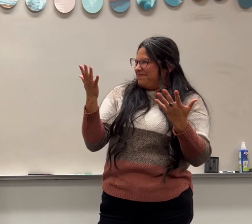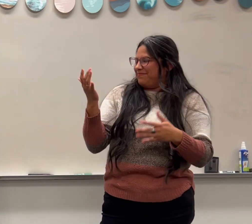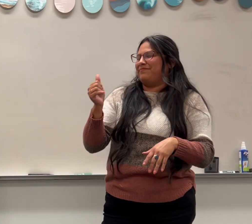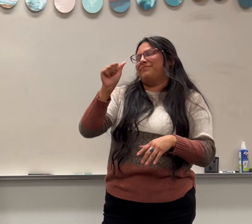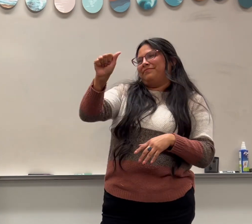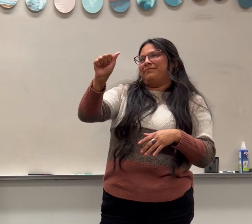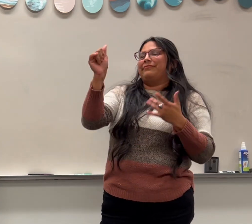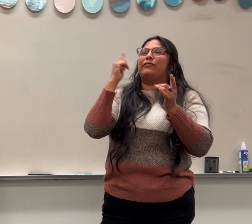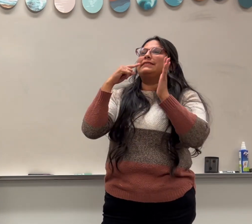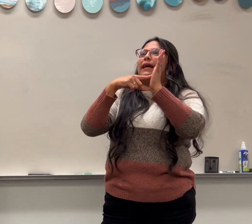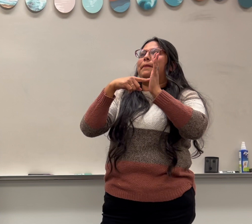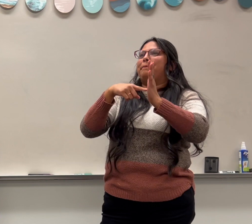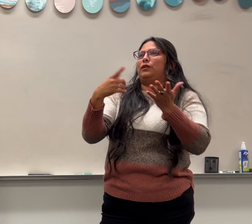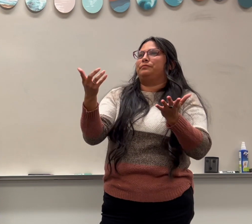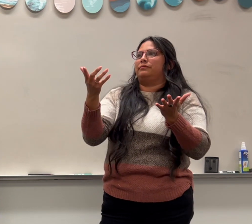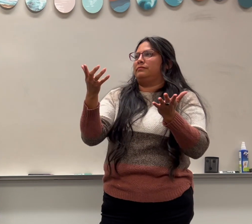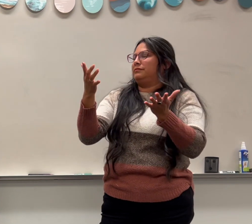and some of those like for the example